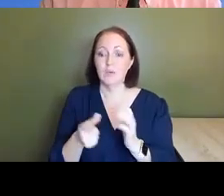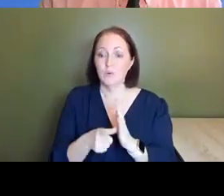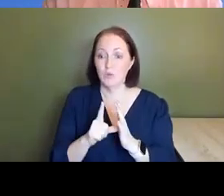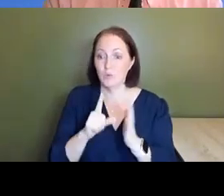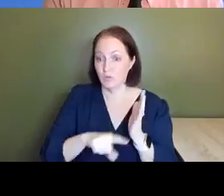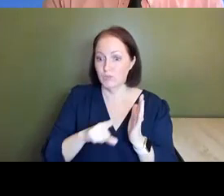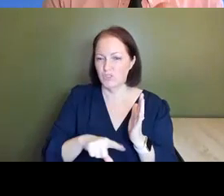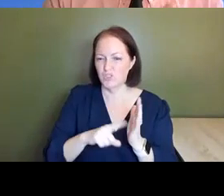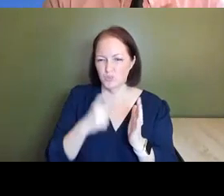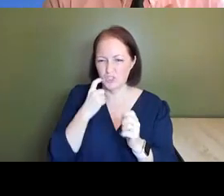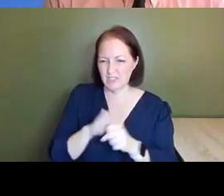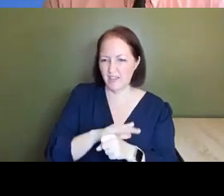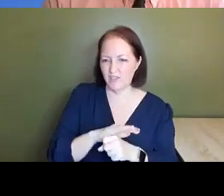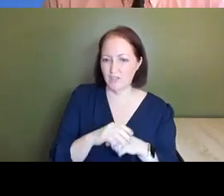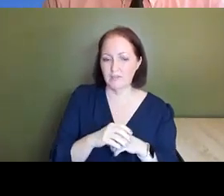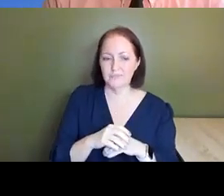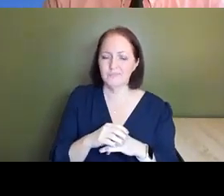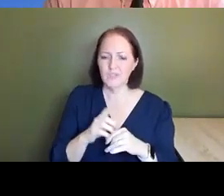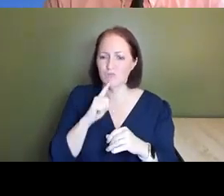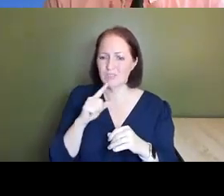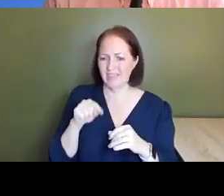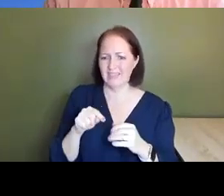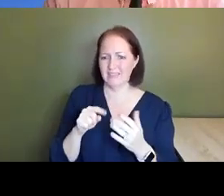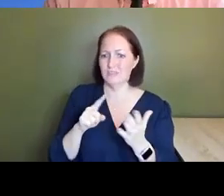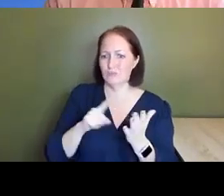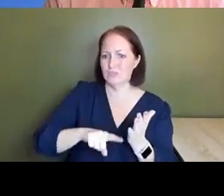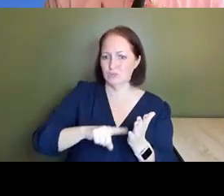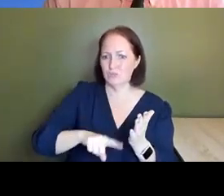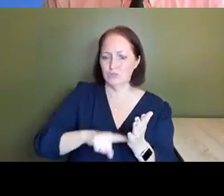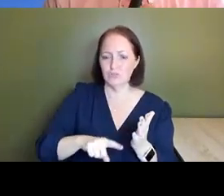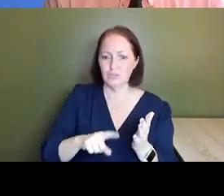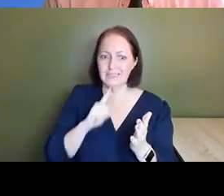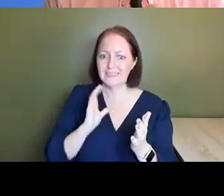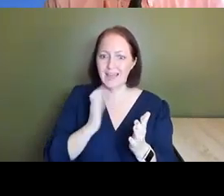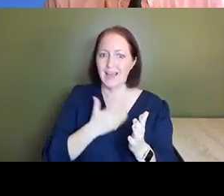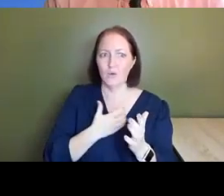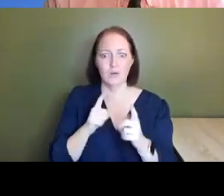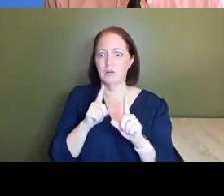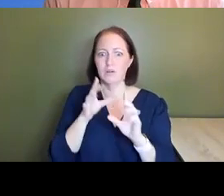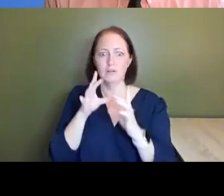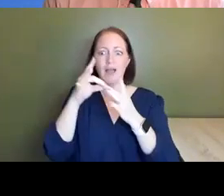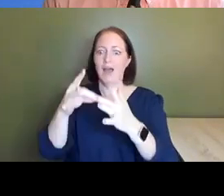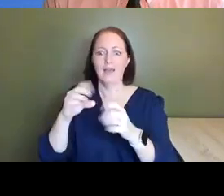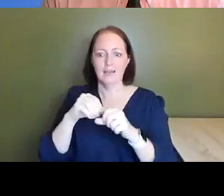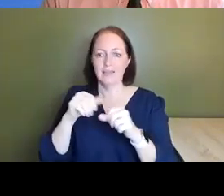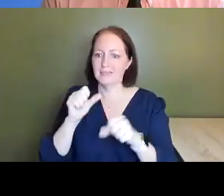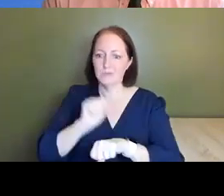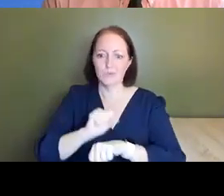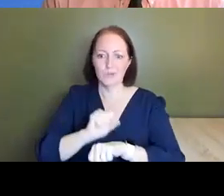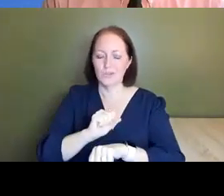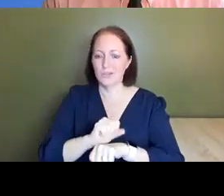we just covered since really this resorch this research is our north star in this work.